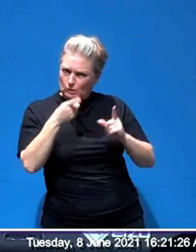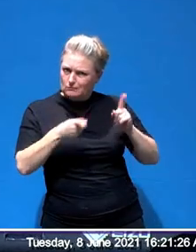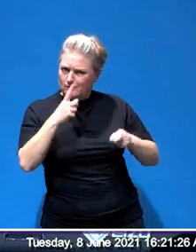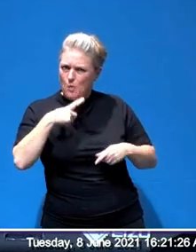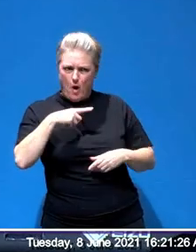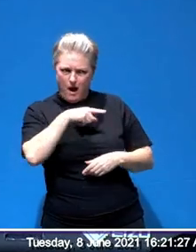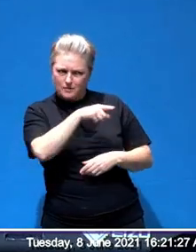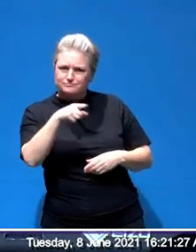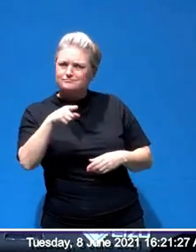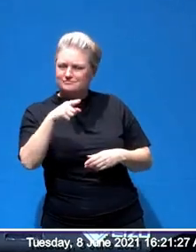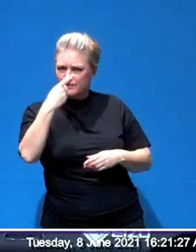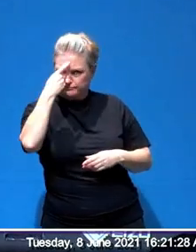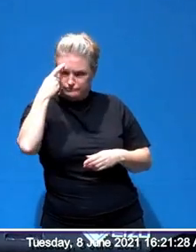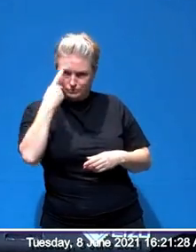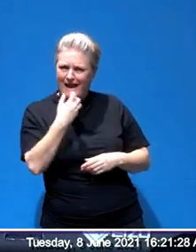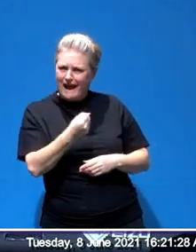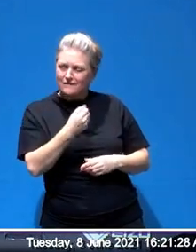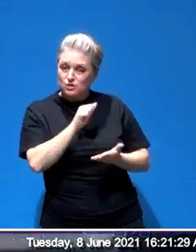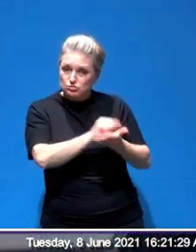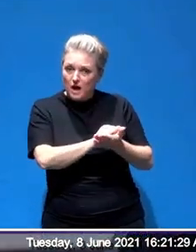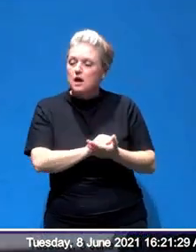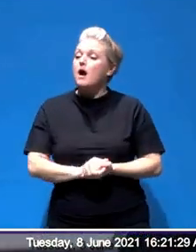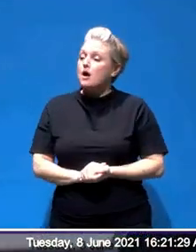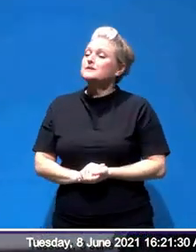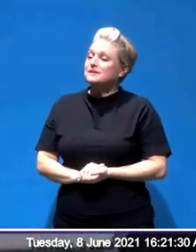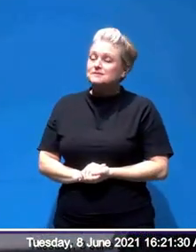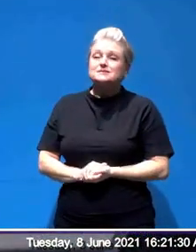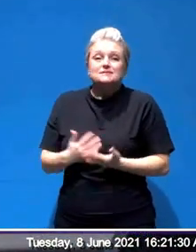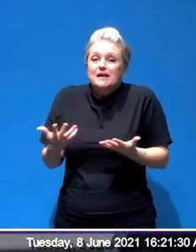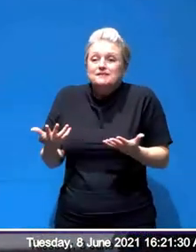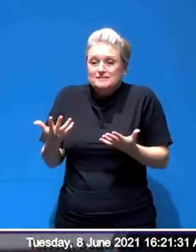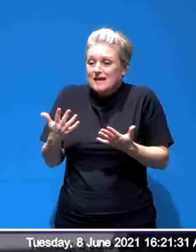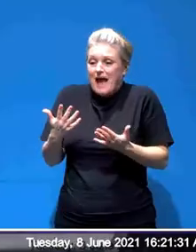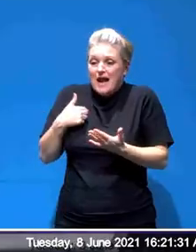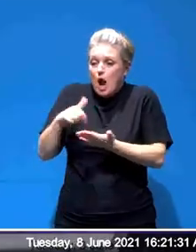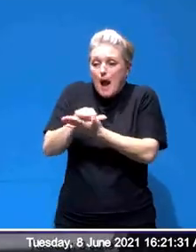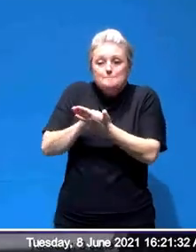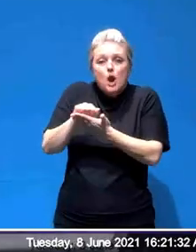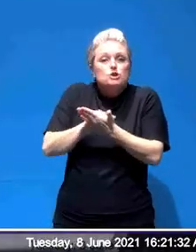the contents thereof; correct? Yes, absolutely, and I apologised at the time to James for that confusion.